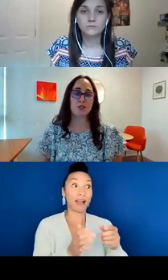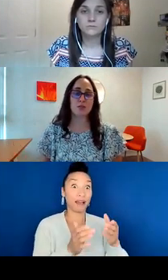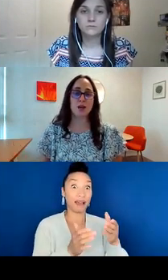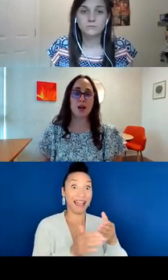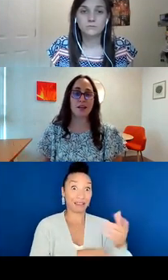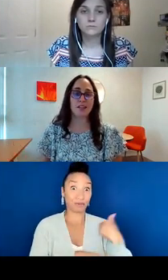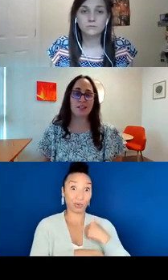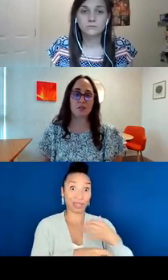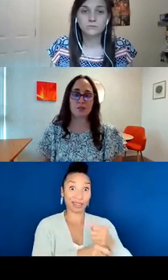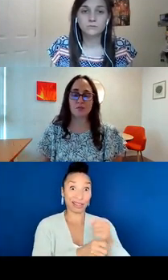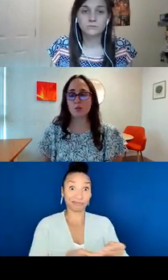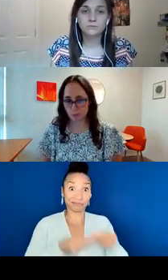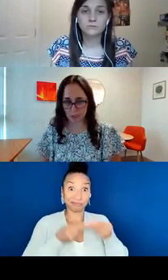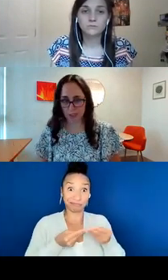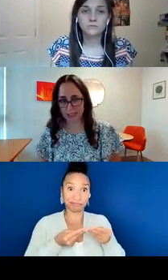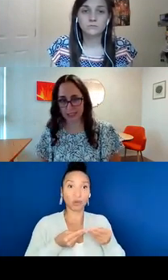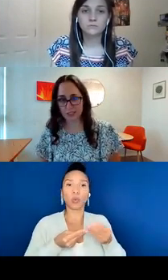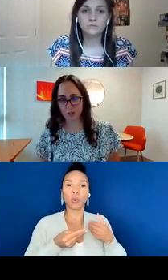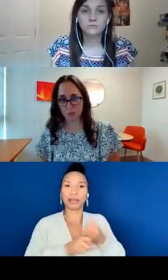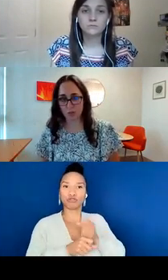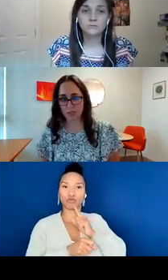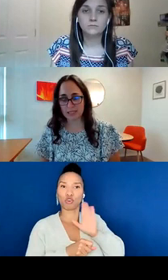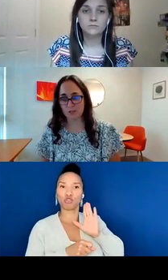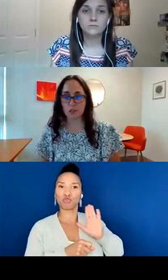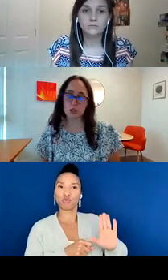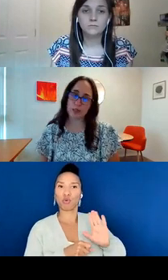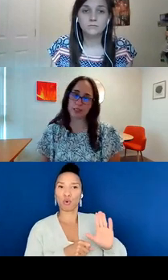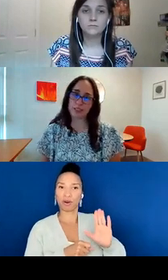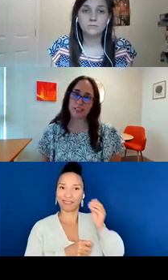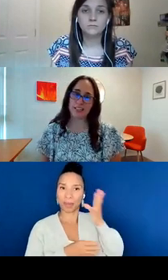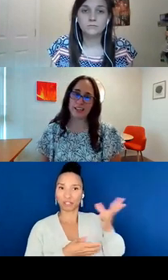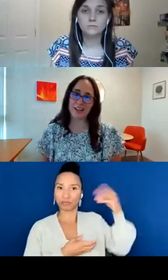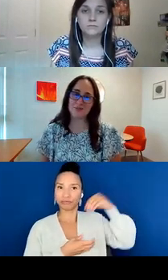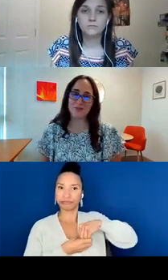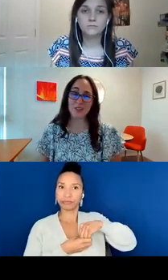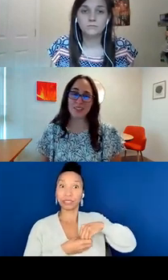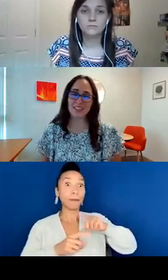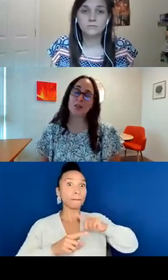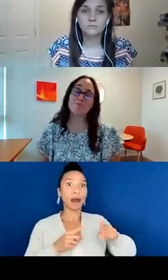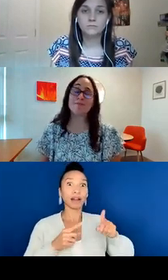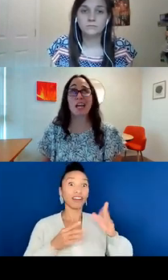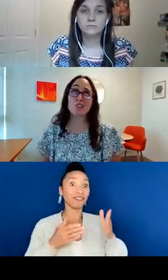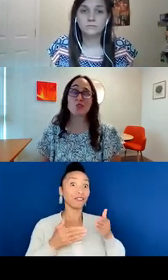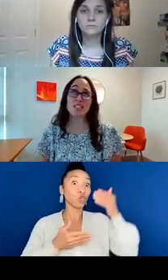But please do not use a future period to report stuff you're doing currently, or I